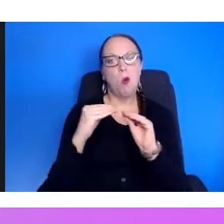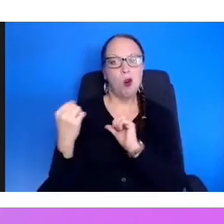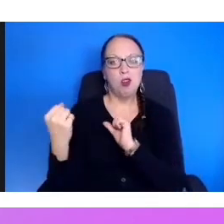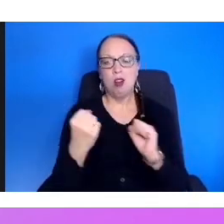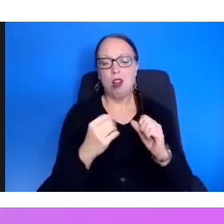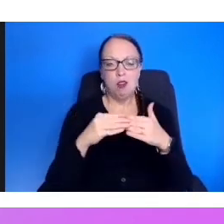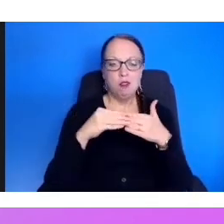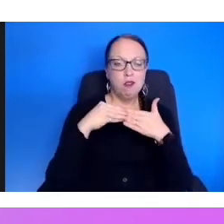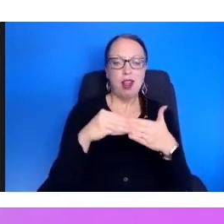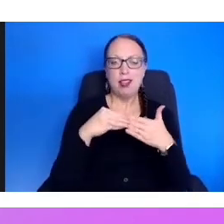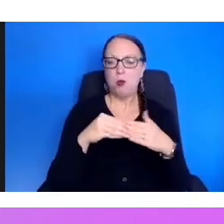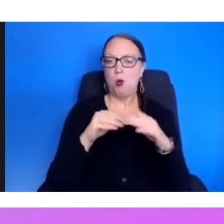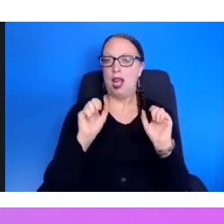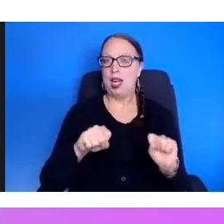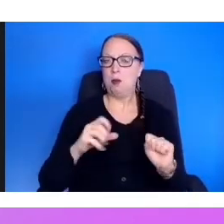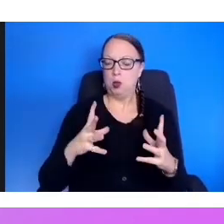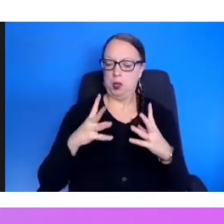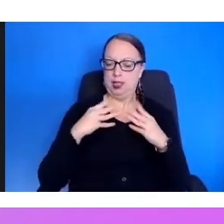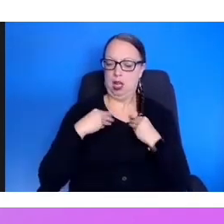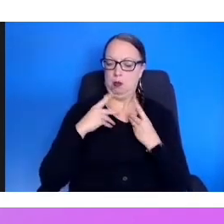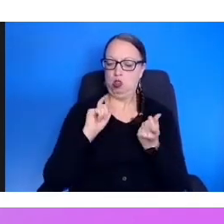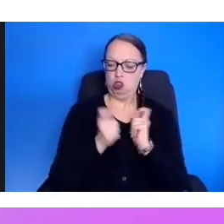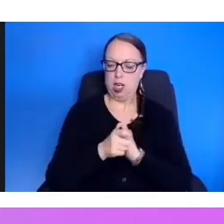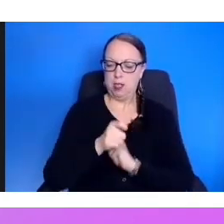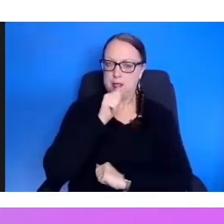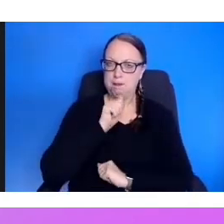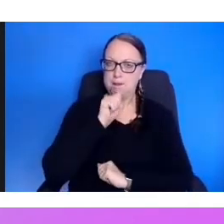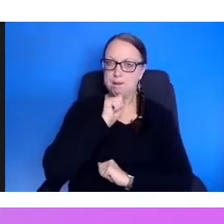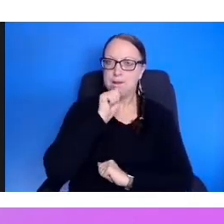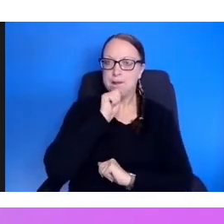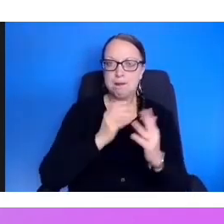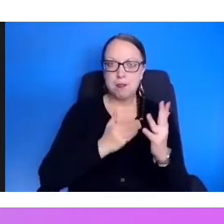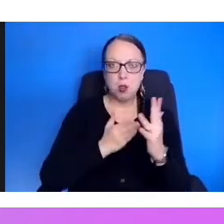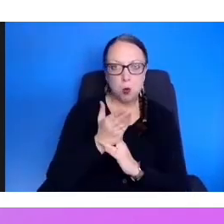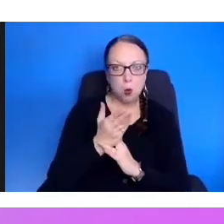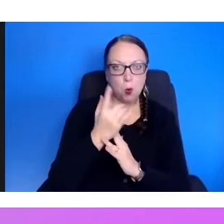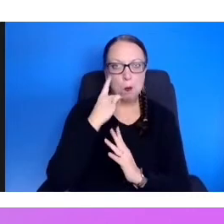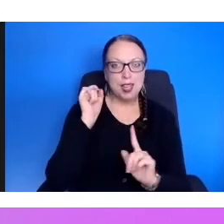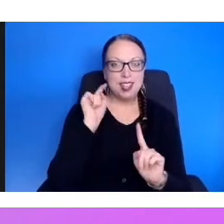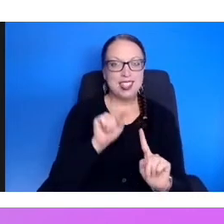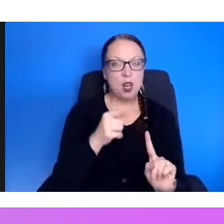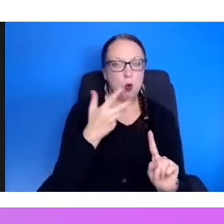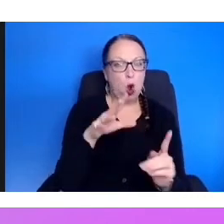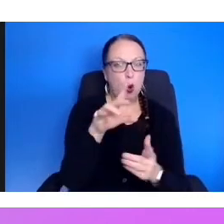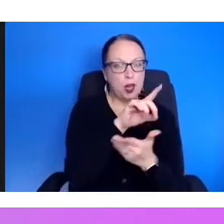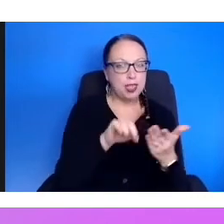because it was designed well to be more broadly applicable in more context to start with